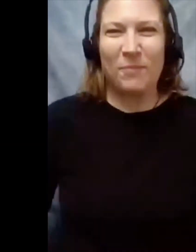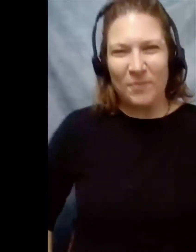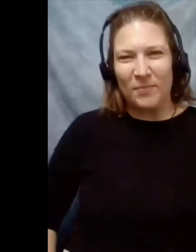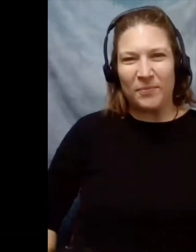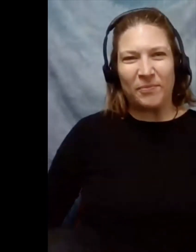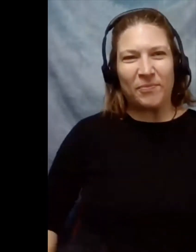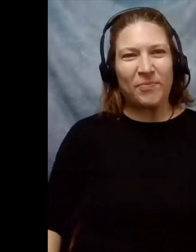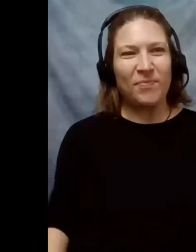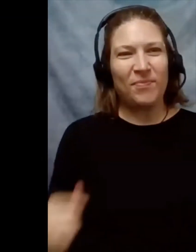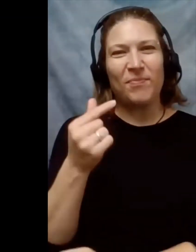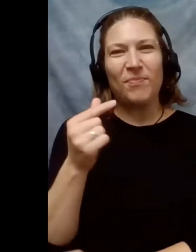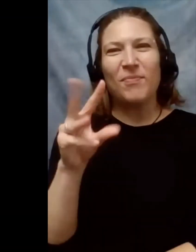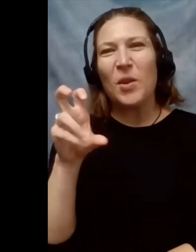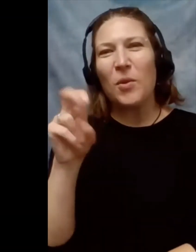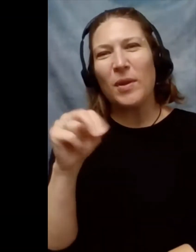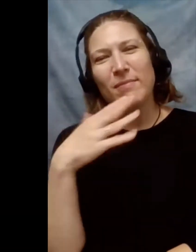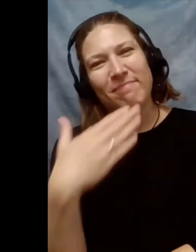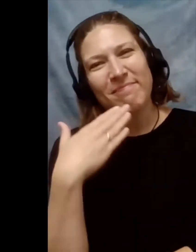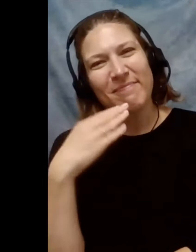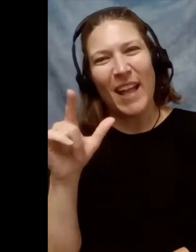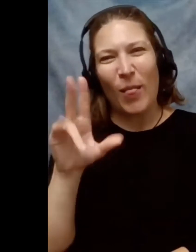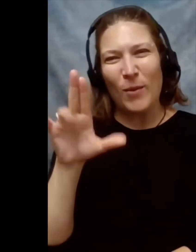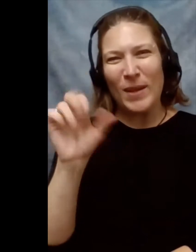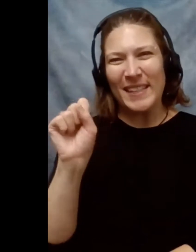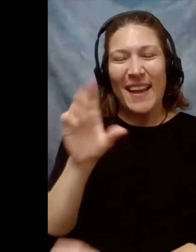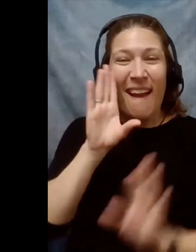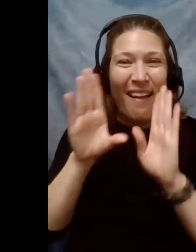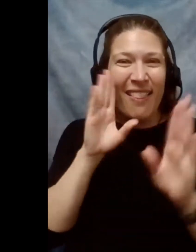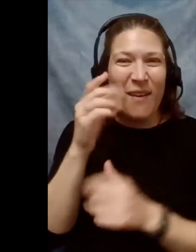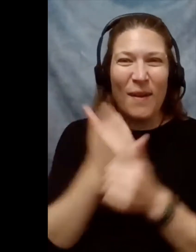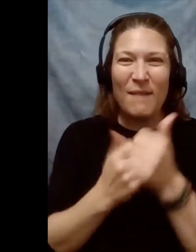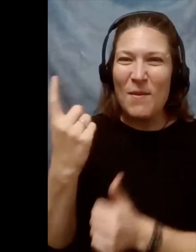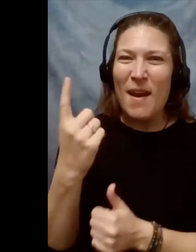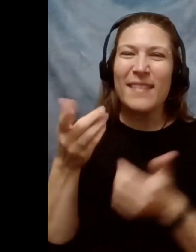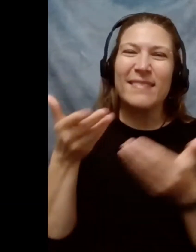thank you very much luis hello everybody thank you very much for joining us it is actually